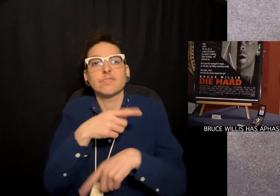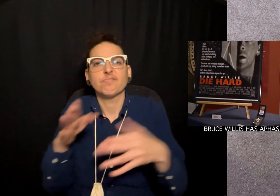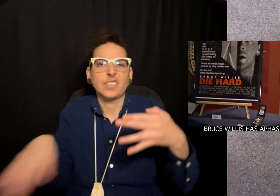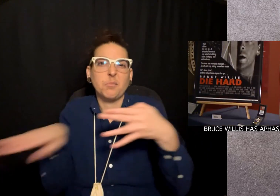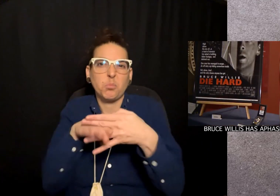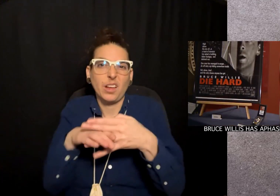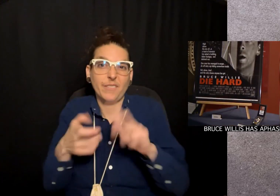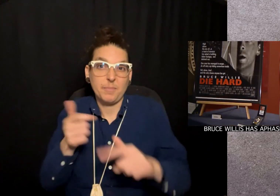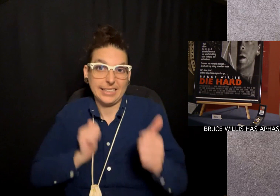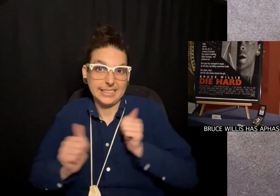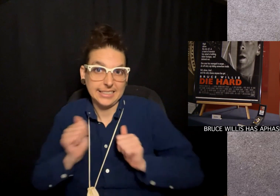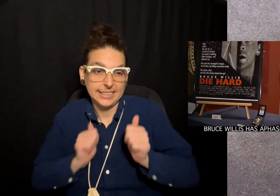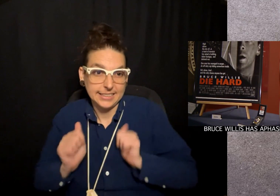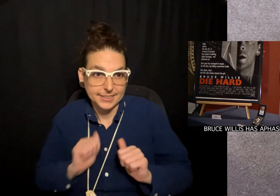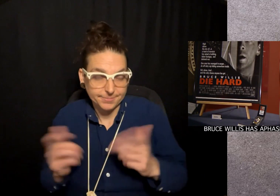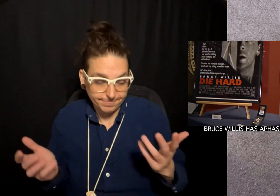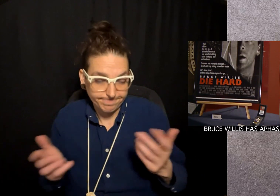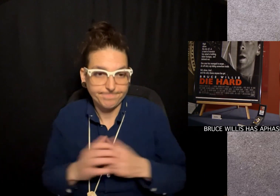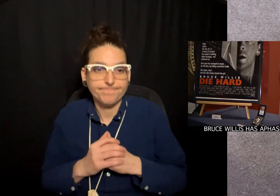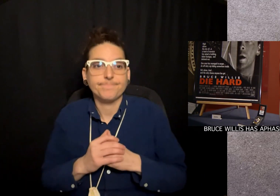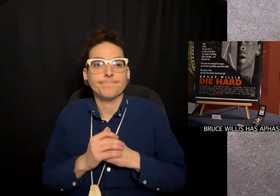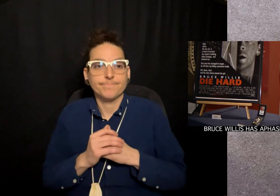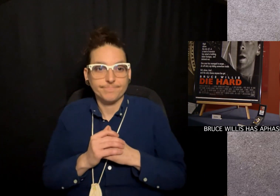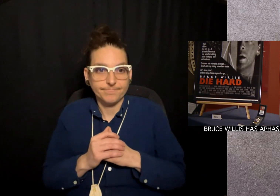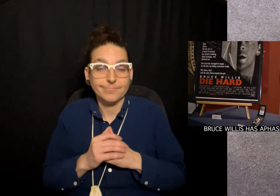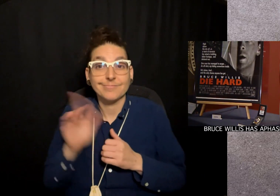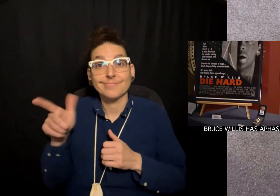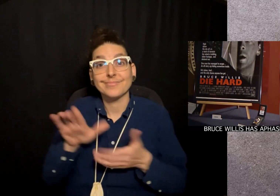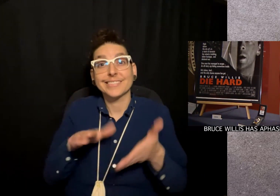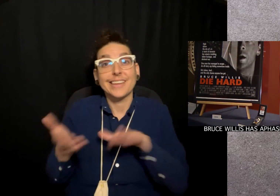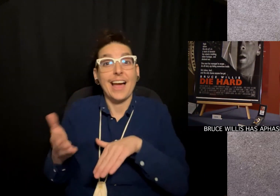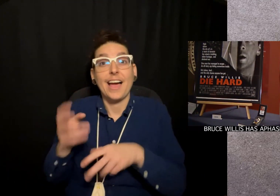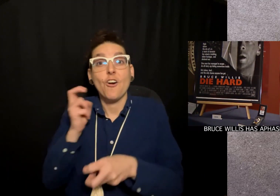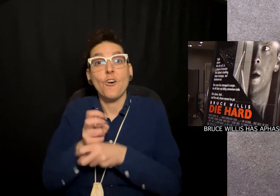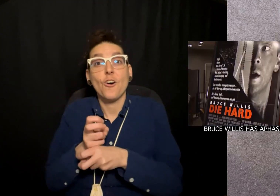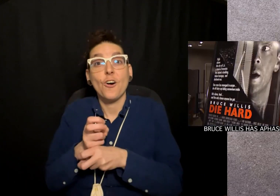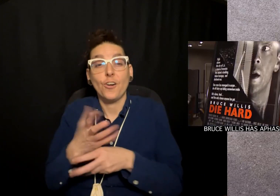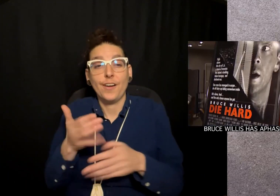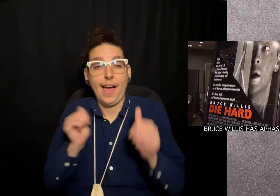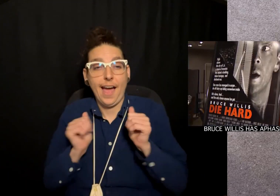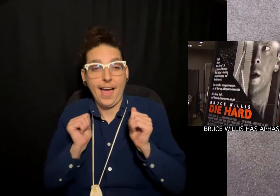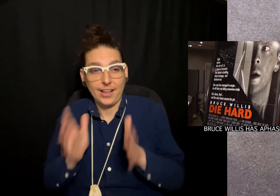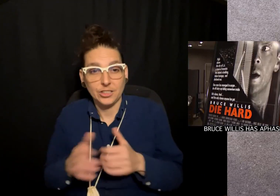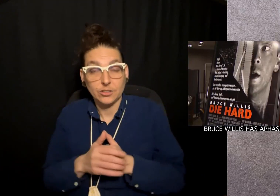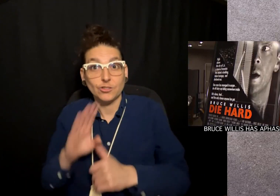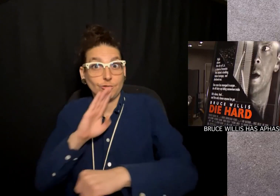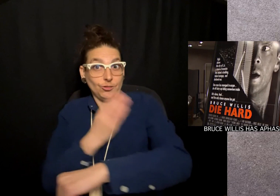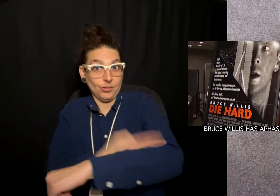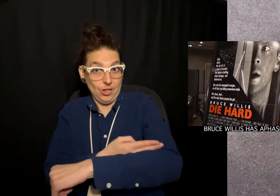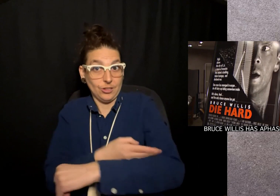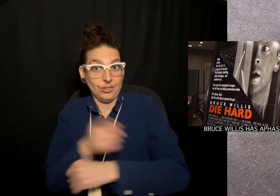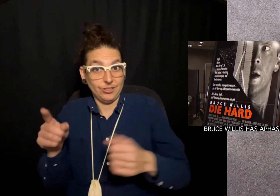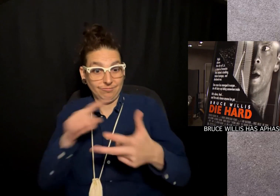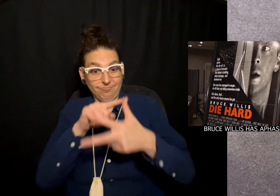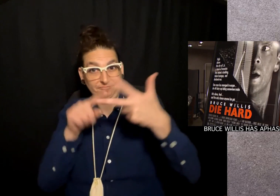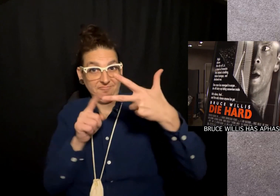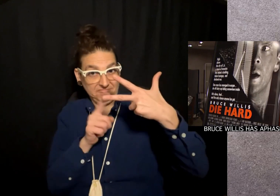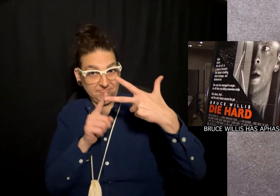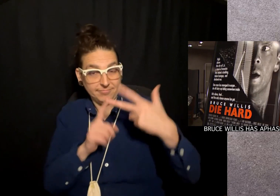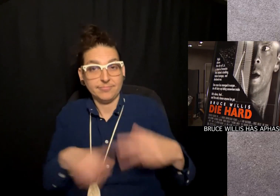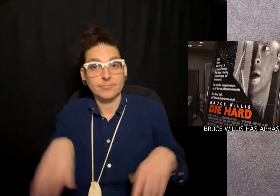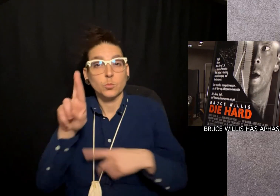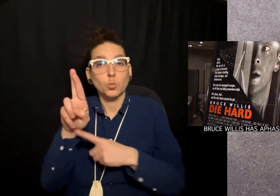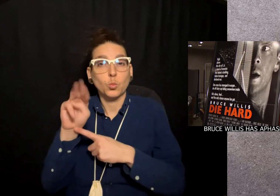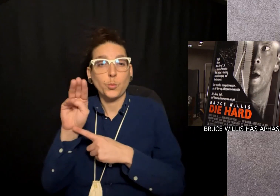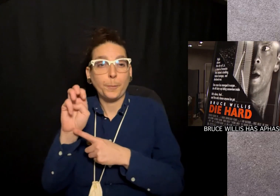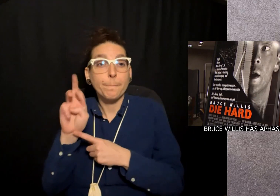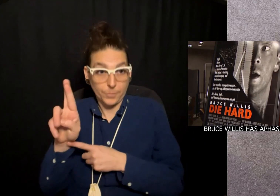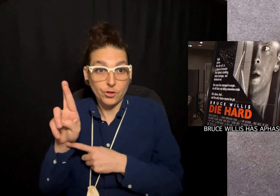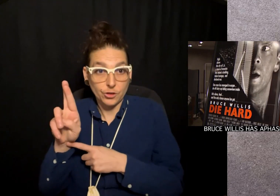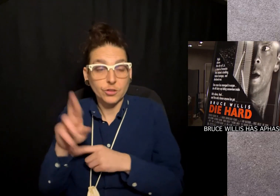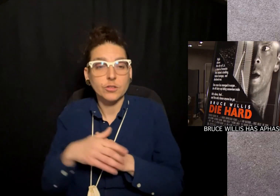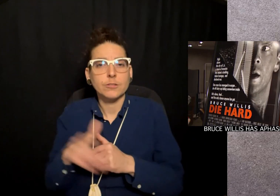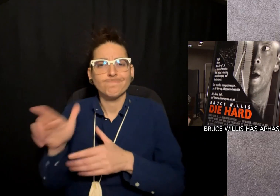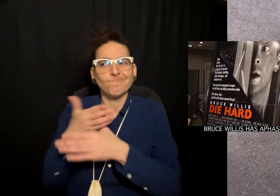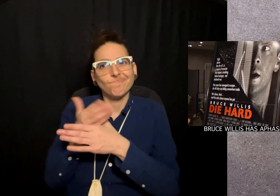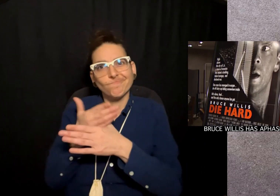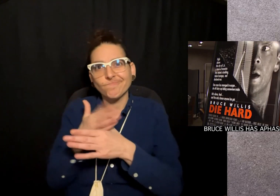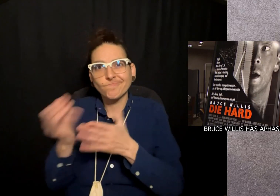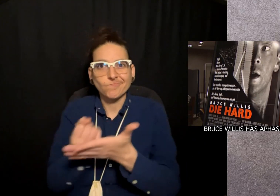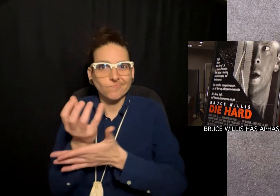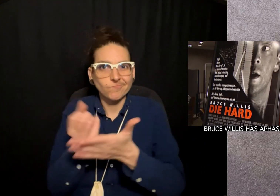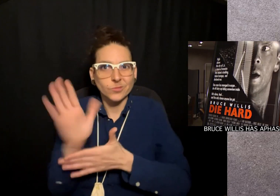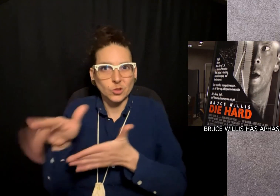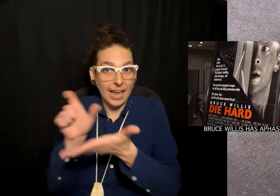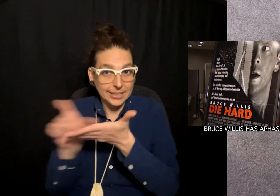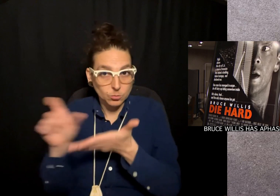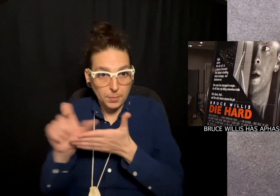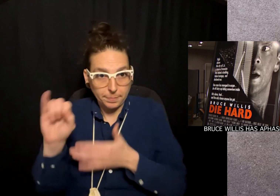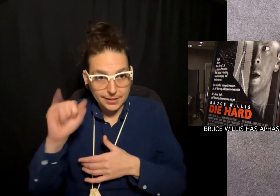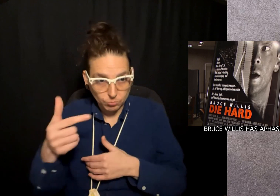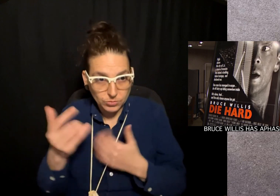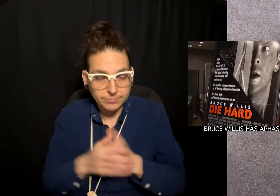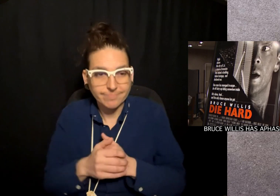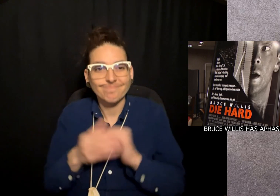taking a break from acting the Die Hard actor's daughter Rumer shared